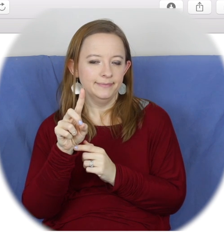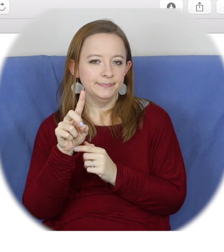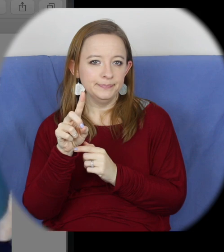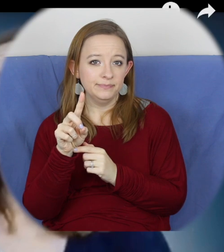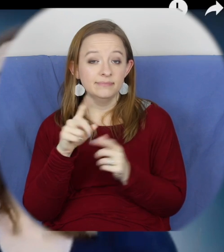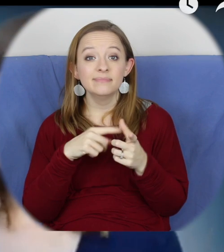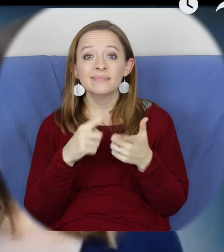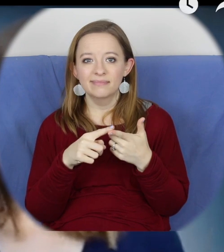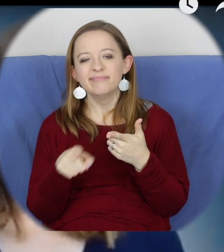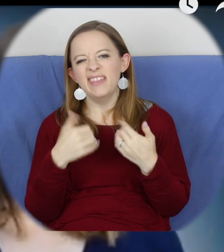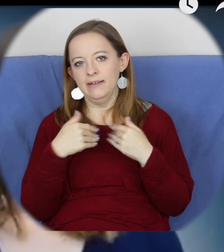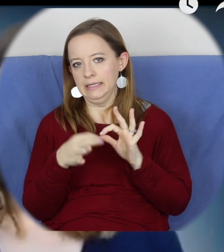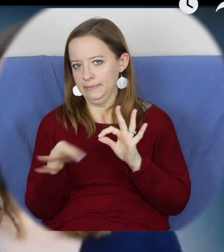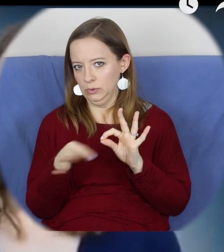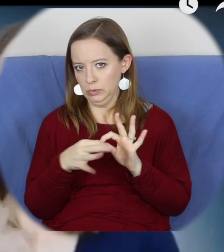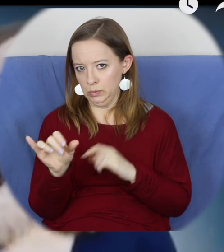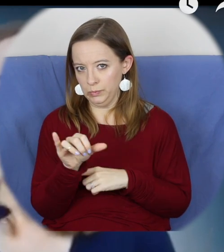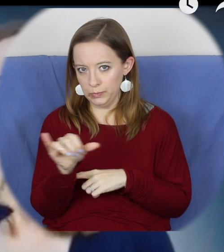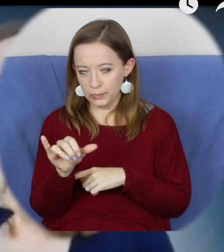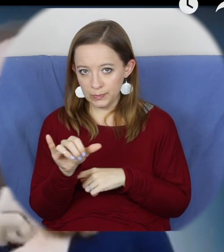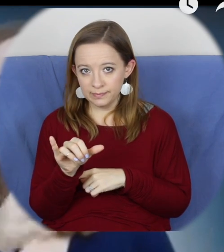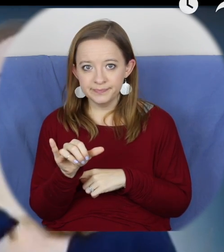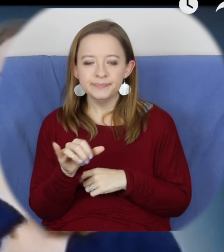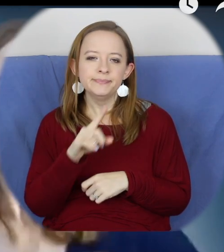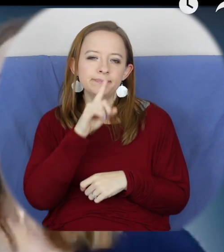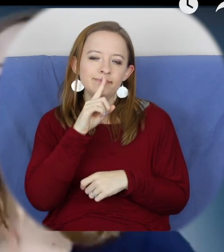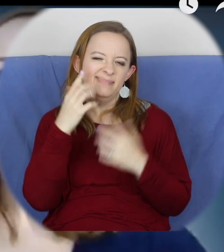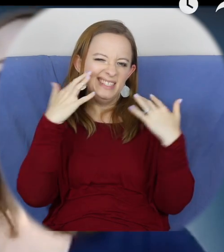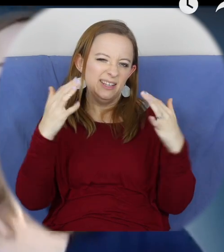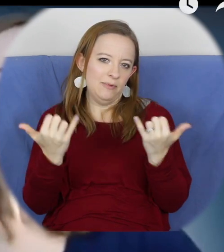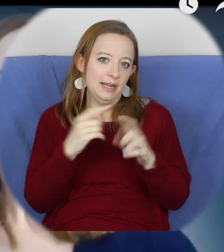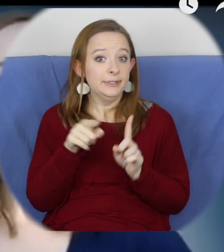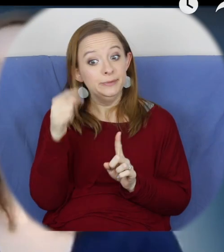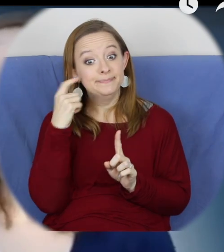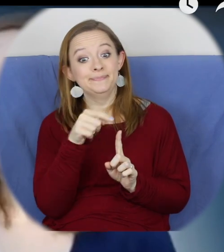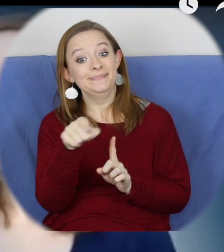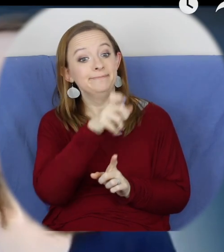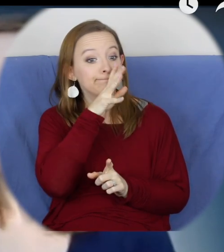and I also have captions on here. I don't have the sound on, but you can just see he's talking